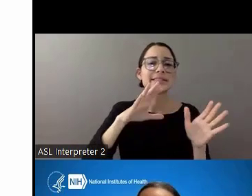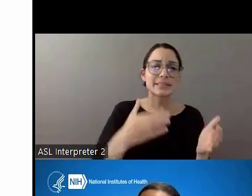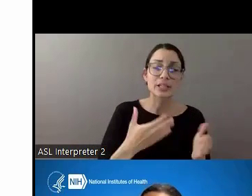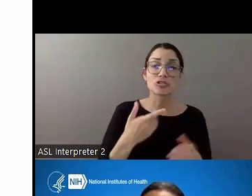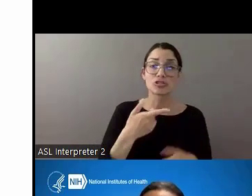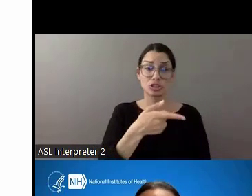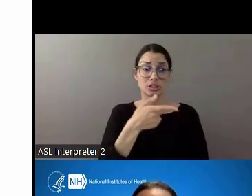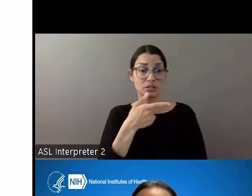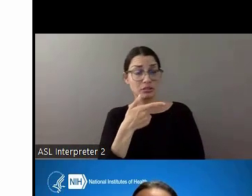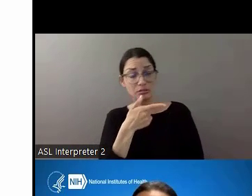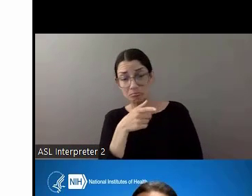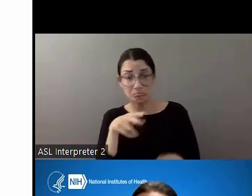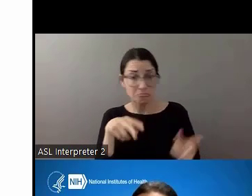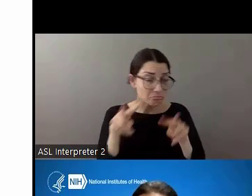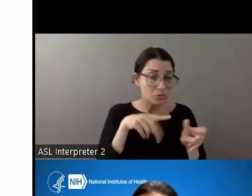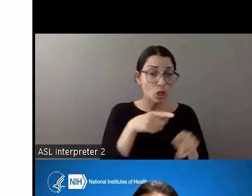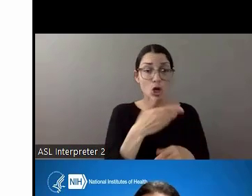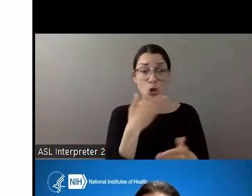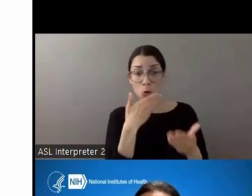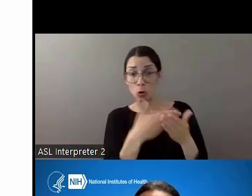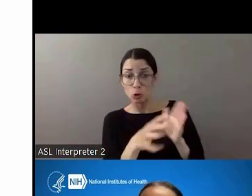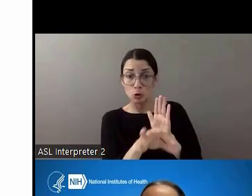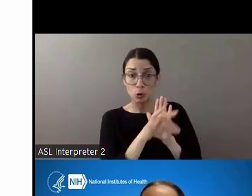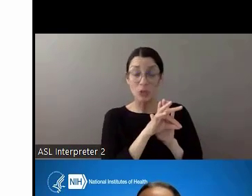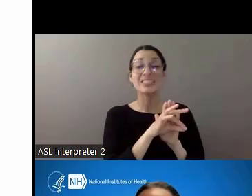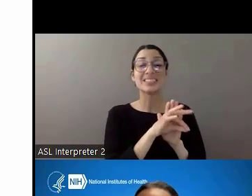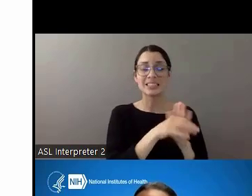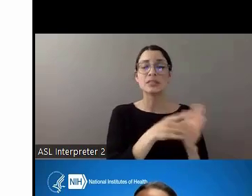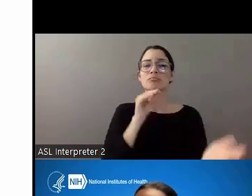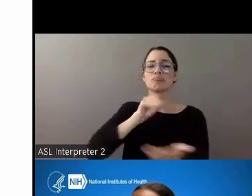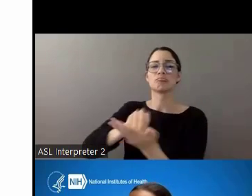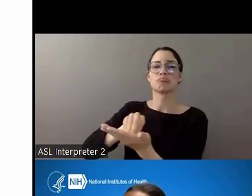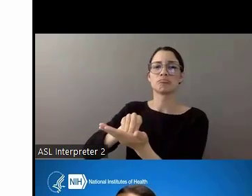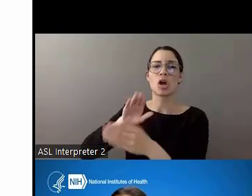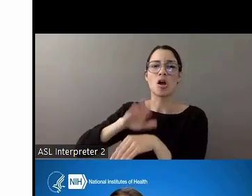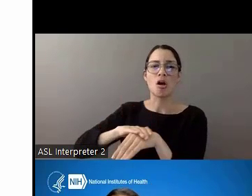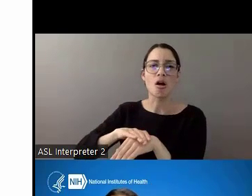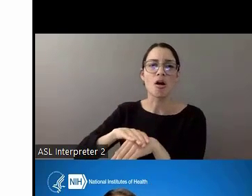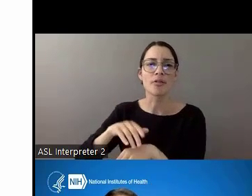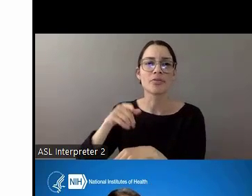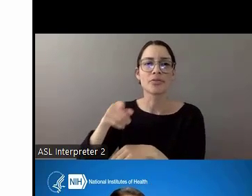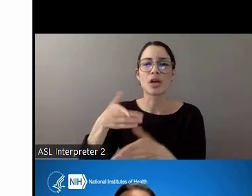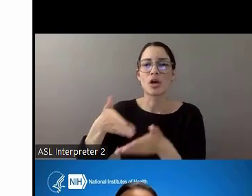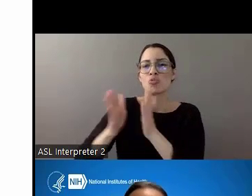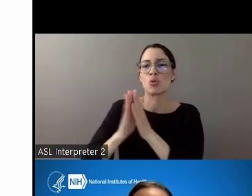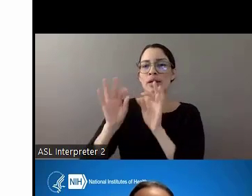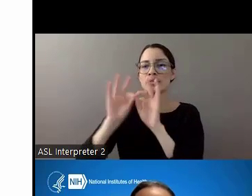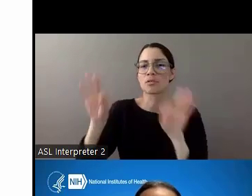then you can put it into the Optional Assignment Request from. But just remember that this is just a request, and the Center for Scientific Review